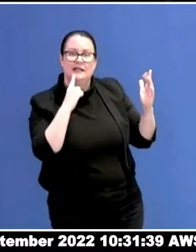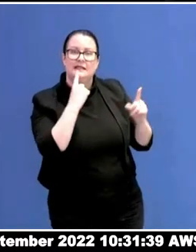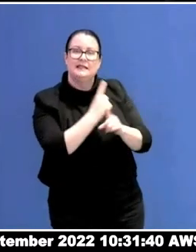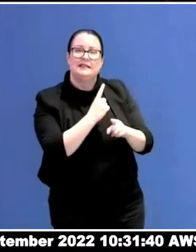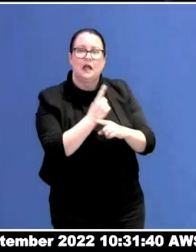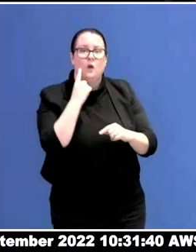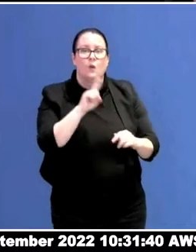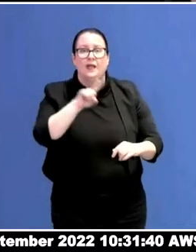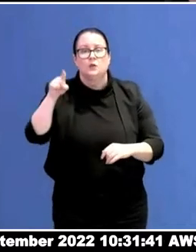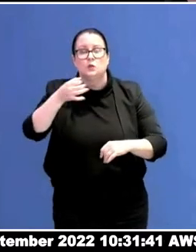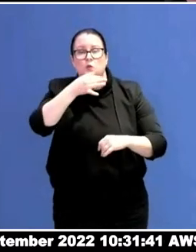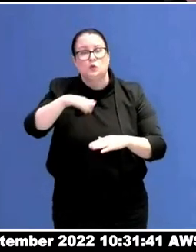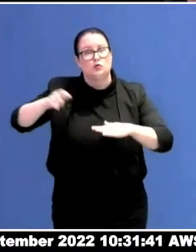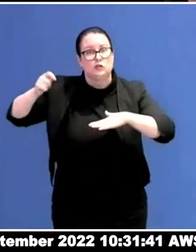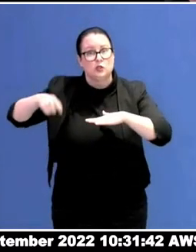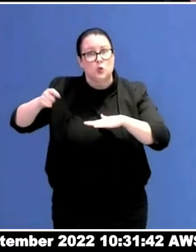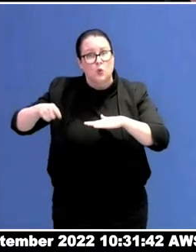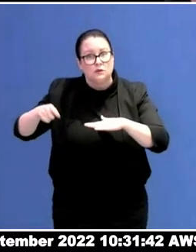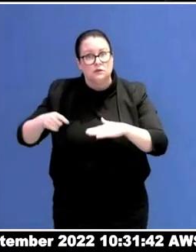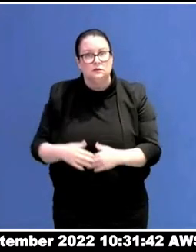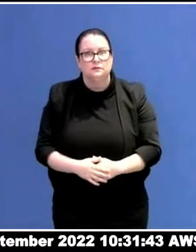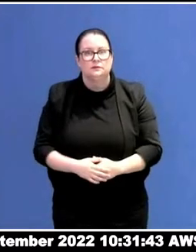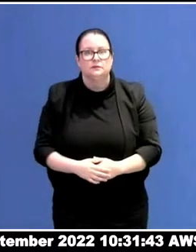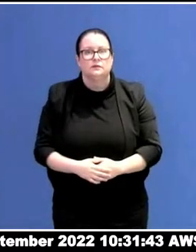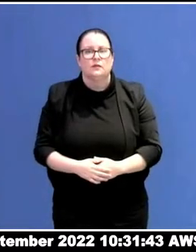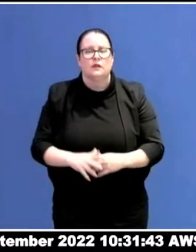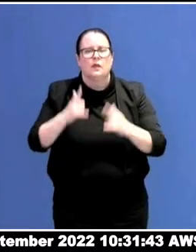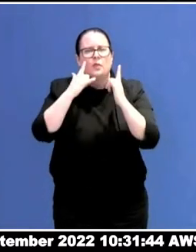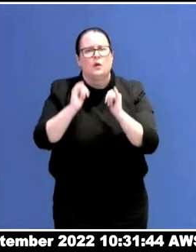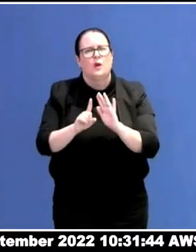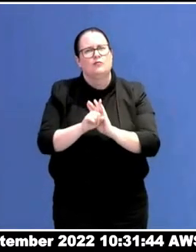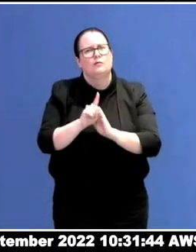heard in the Children's Court, the lawyer appearing for him requested a closed session.